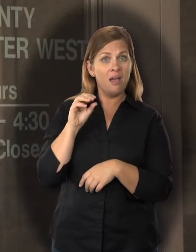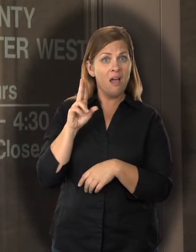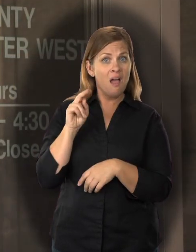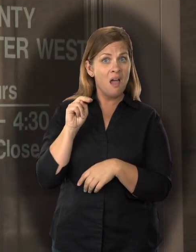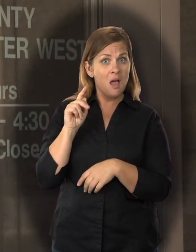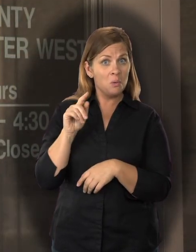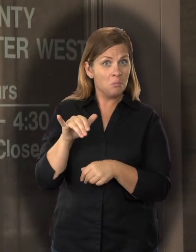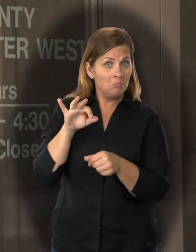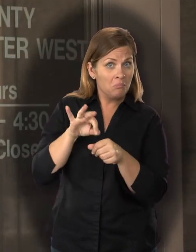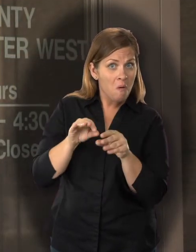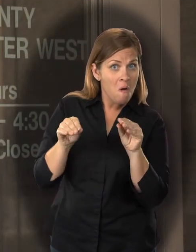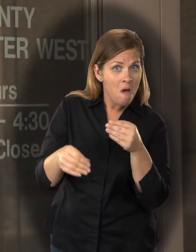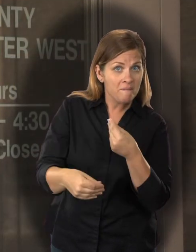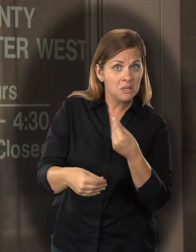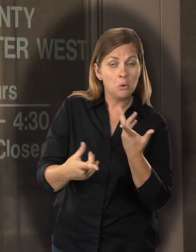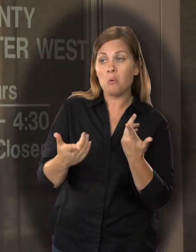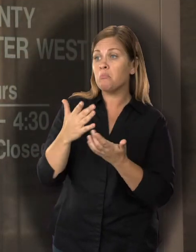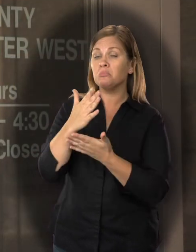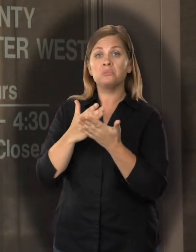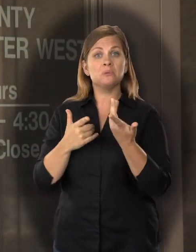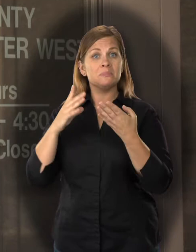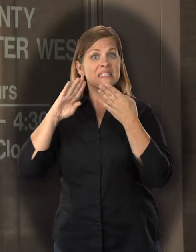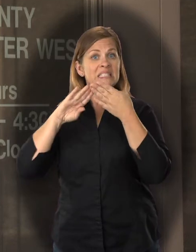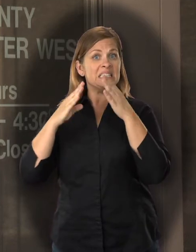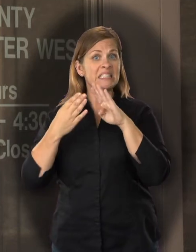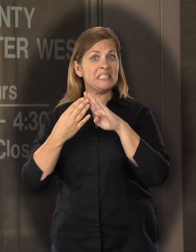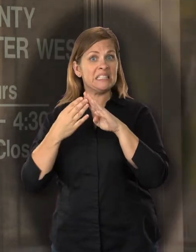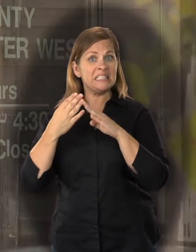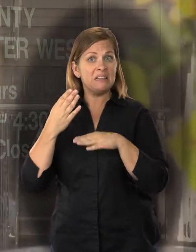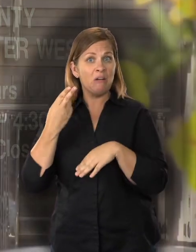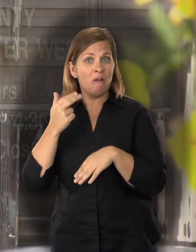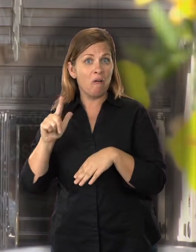During early voting you can vote at your county election office.